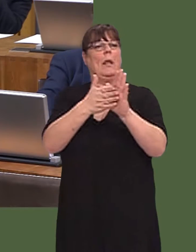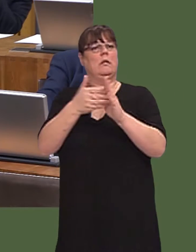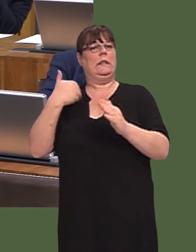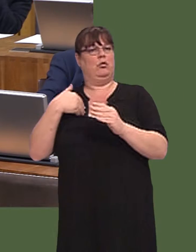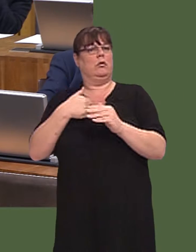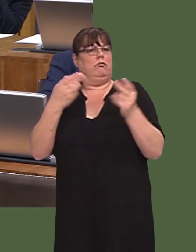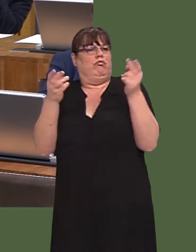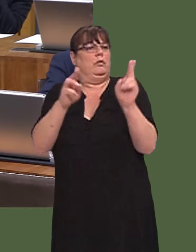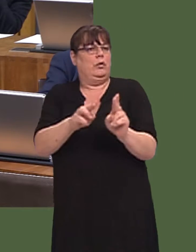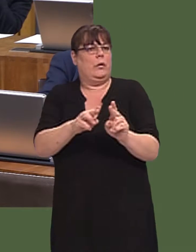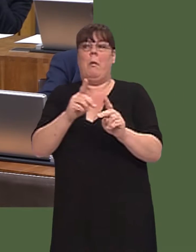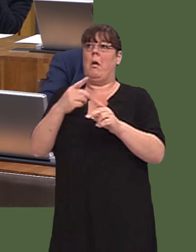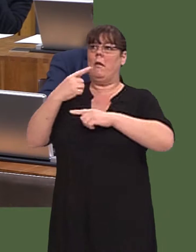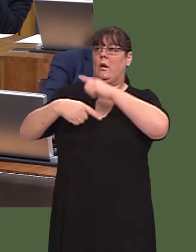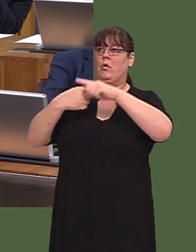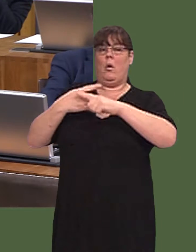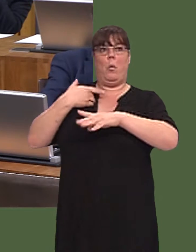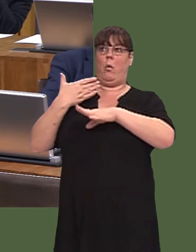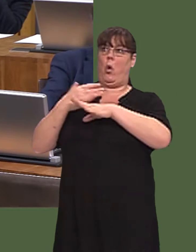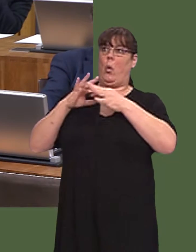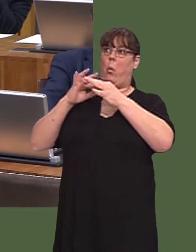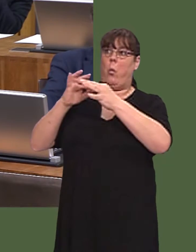But we look forward now, next year, to working with the teaching profession to develop a